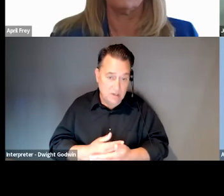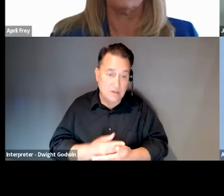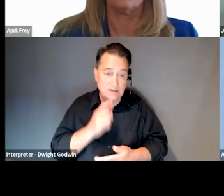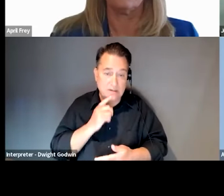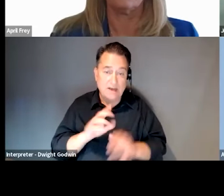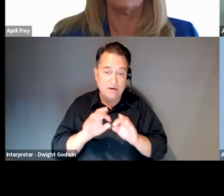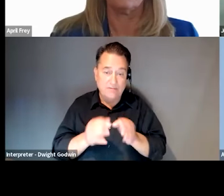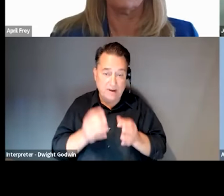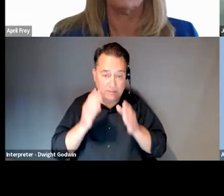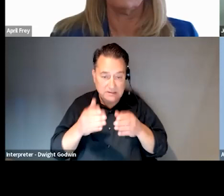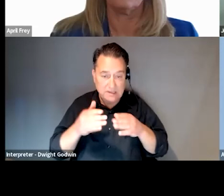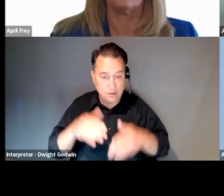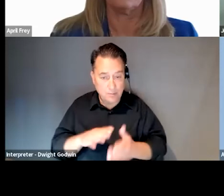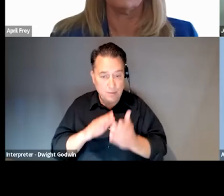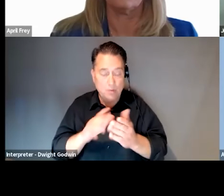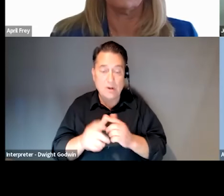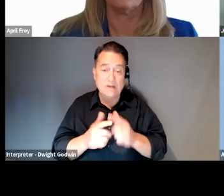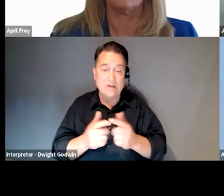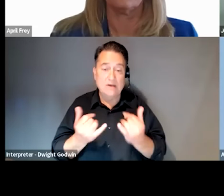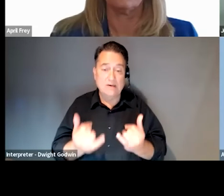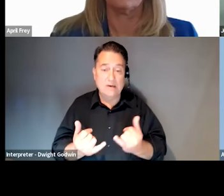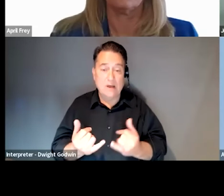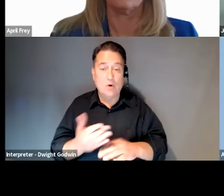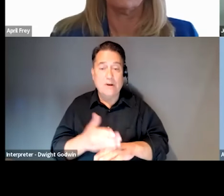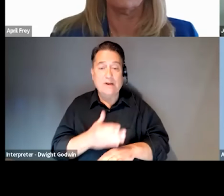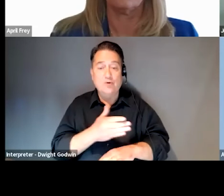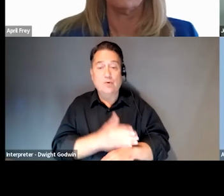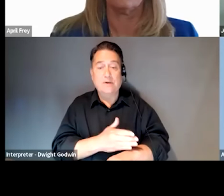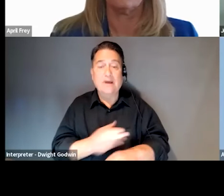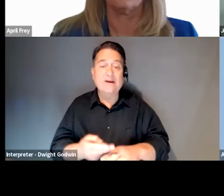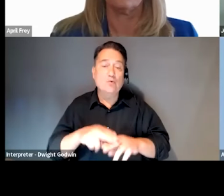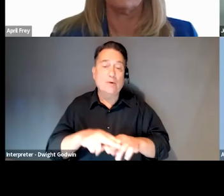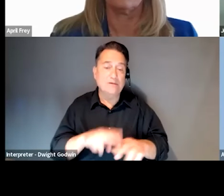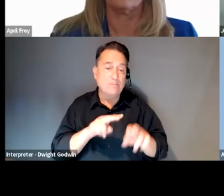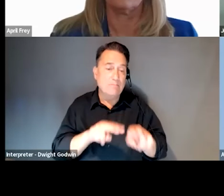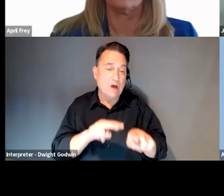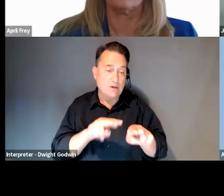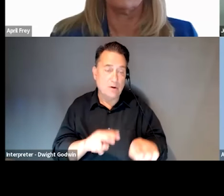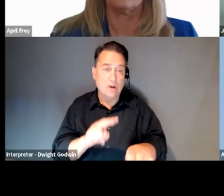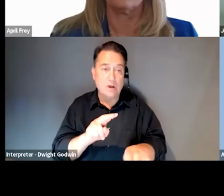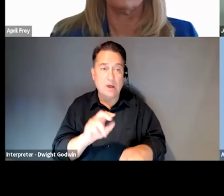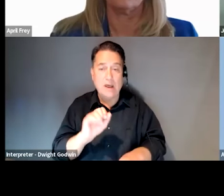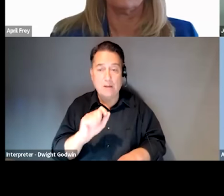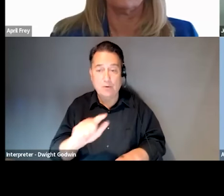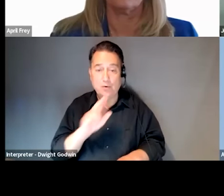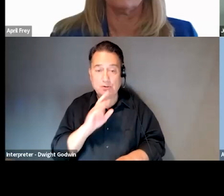and there is now increased monitoring and oversight. And so April will talk a little bit more about this later